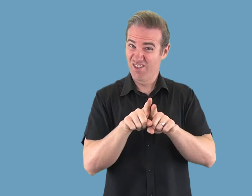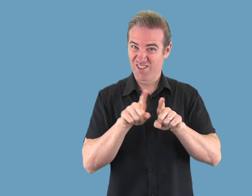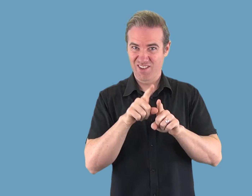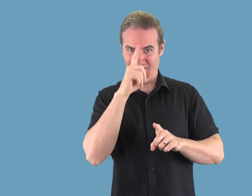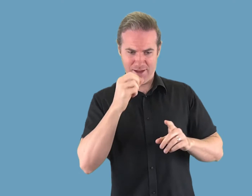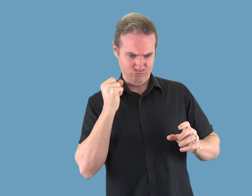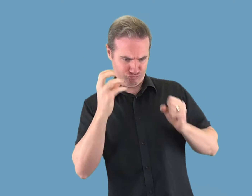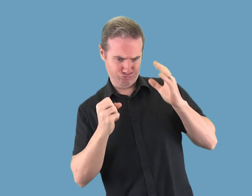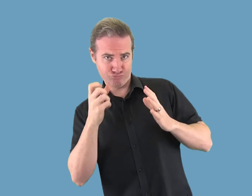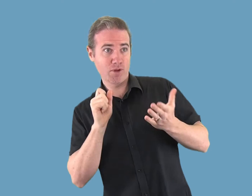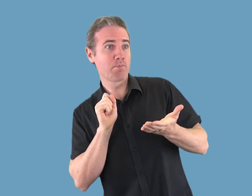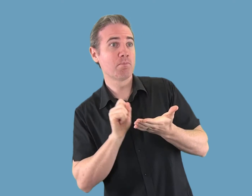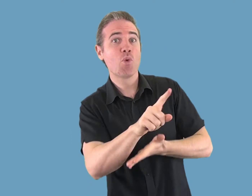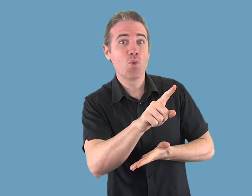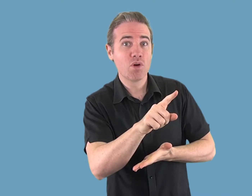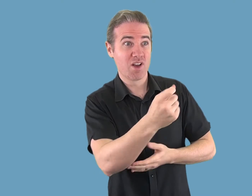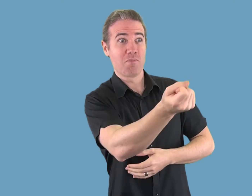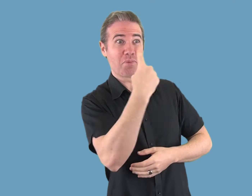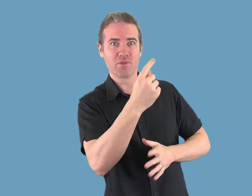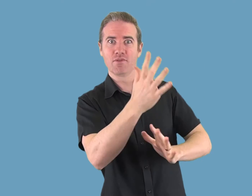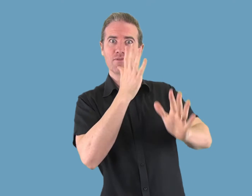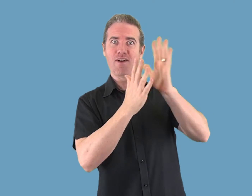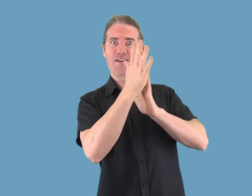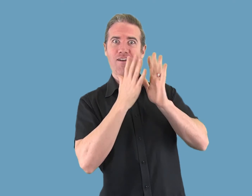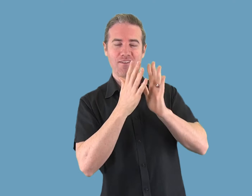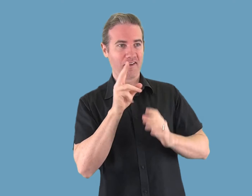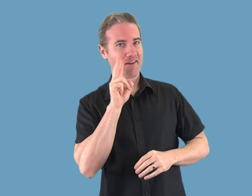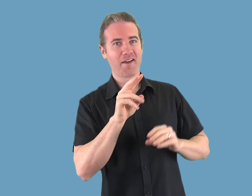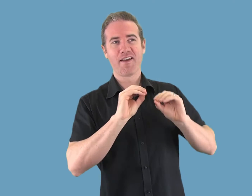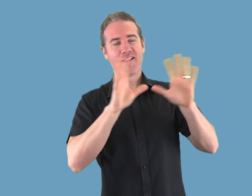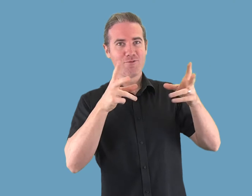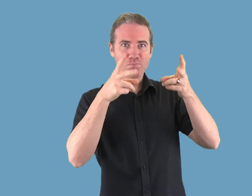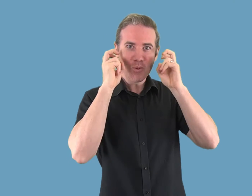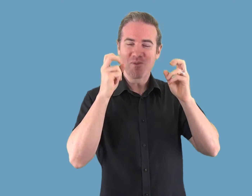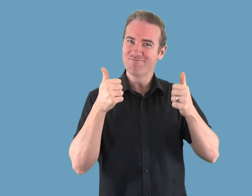Most smart phones come with text and video messaging built